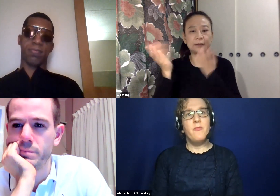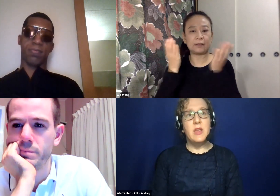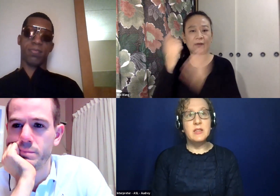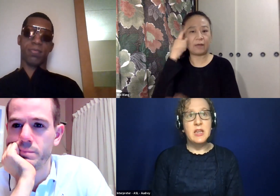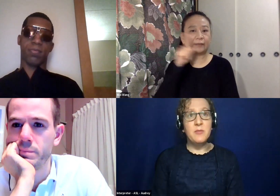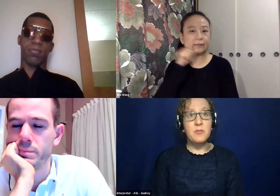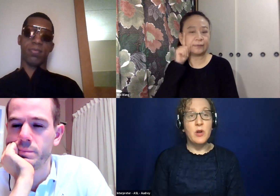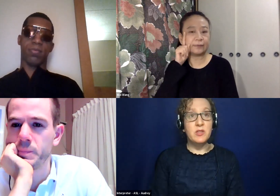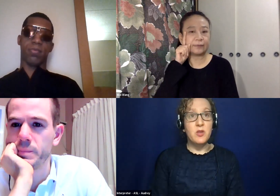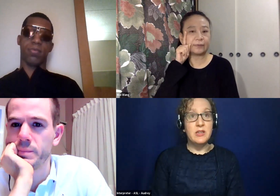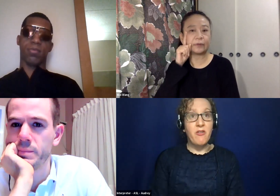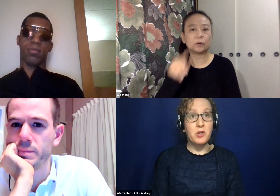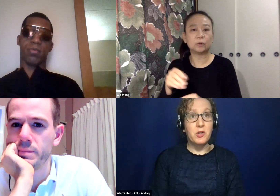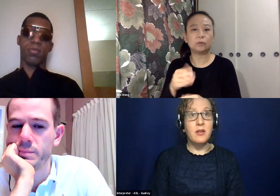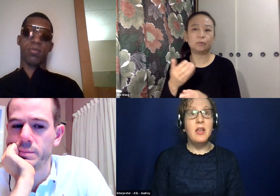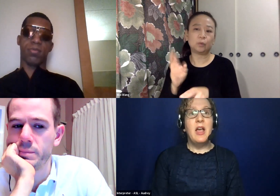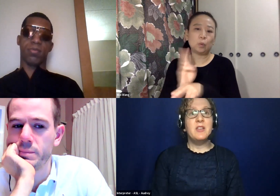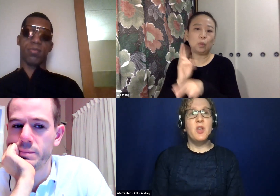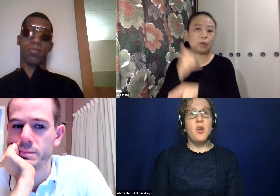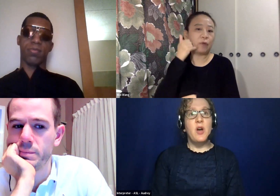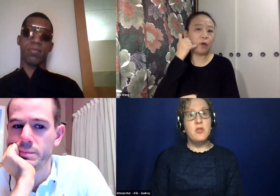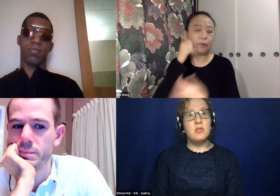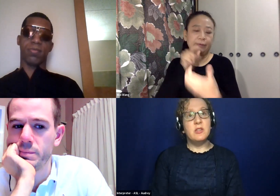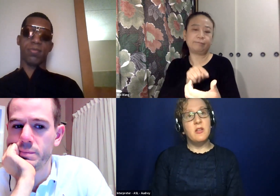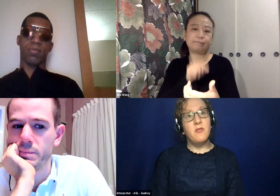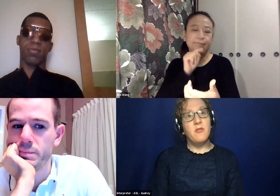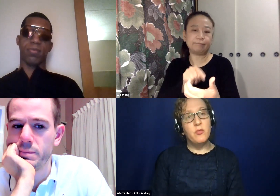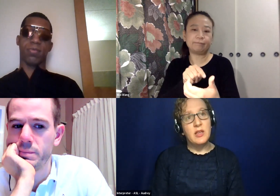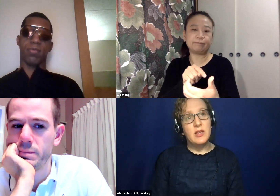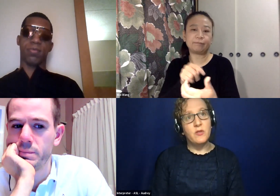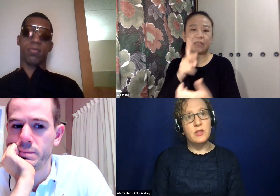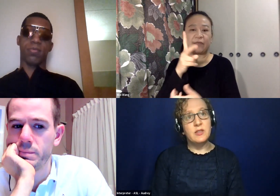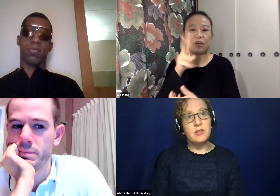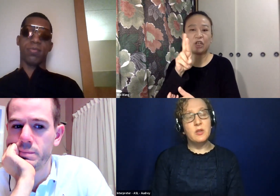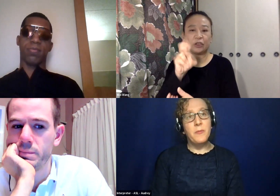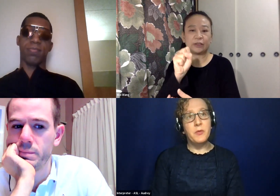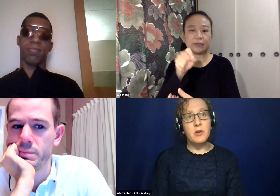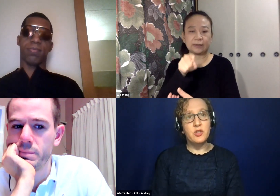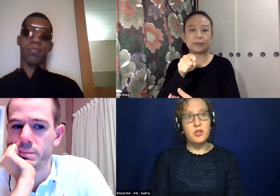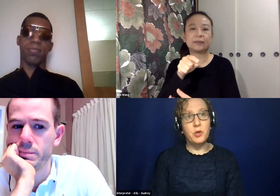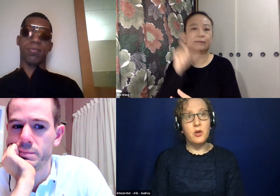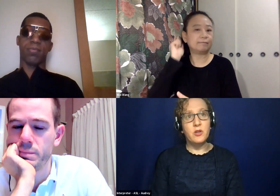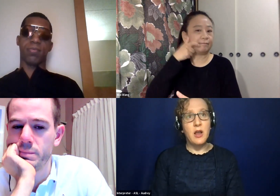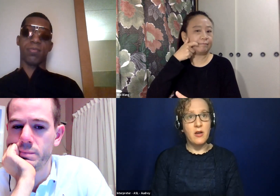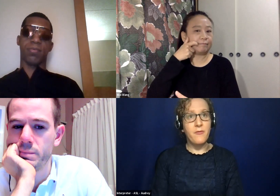in teams where I was the only deaf person so I used the relay services through the interpreters